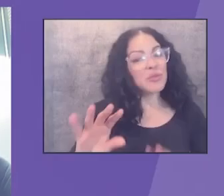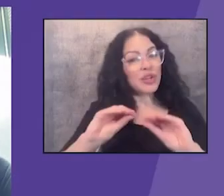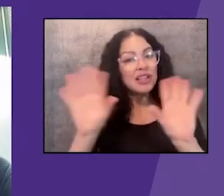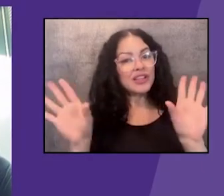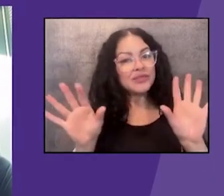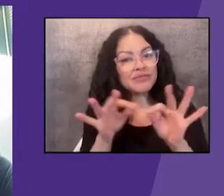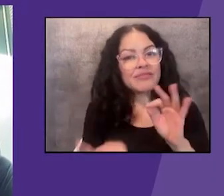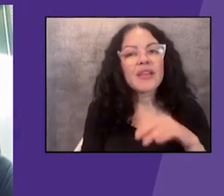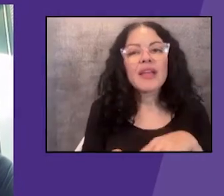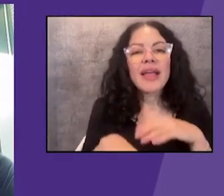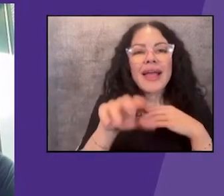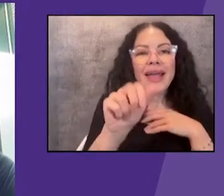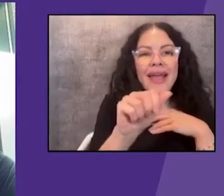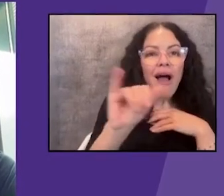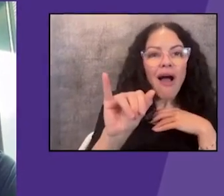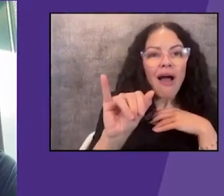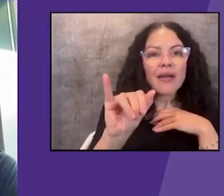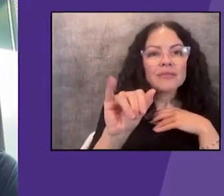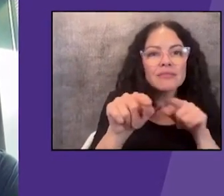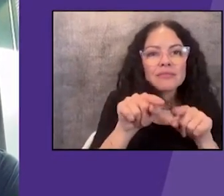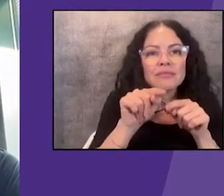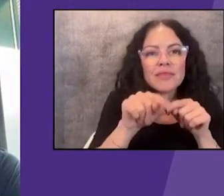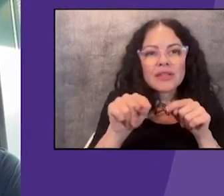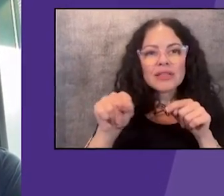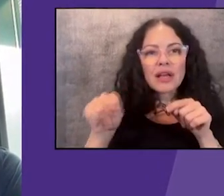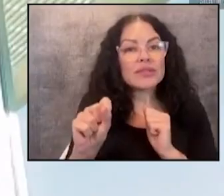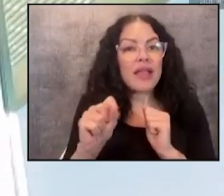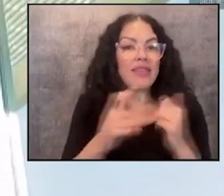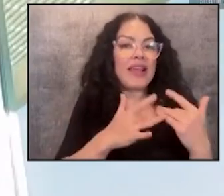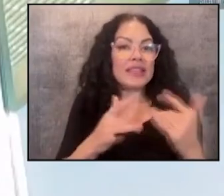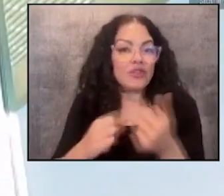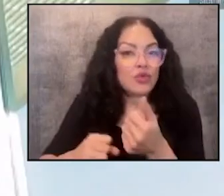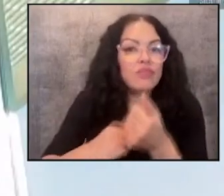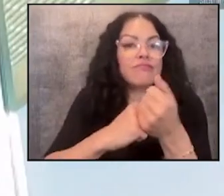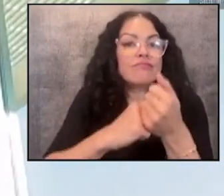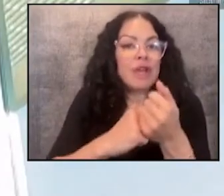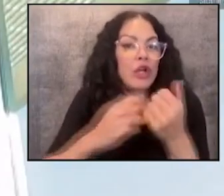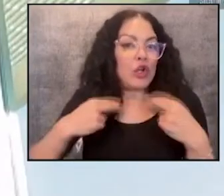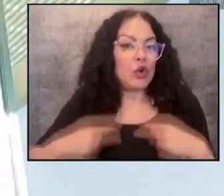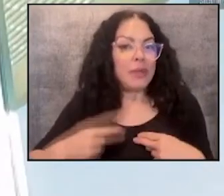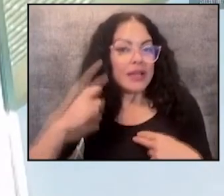Artificial intelligence, what is this all about? Today, I think when many people think about